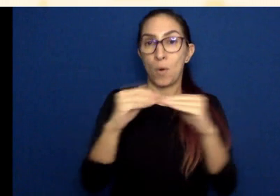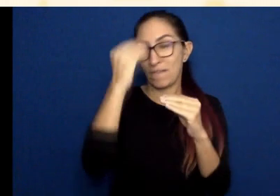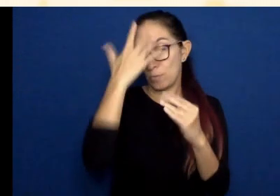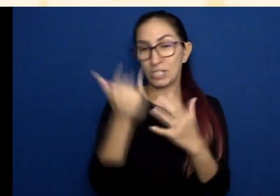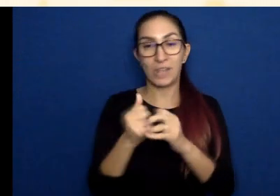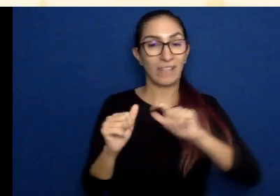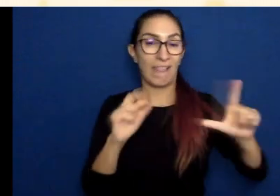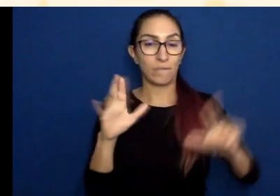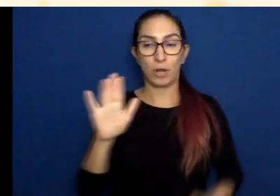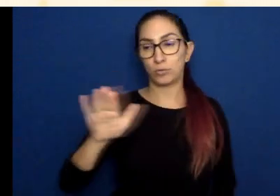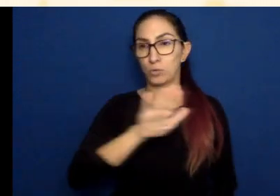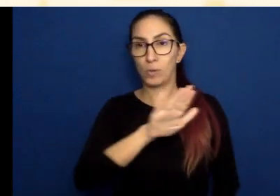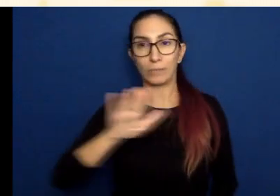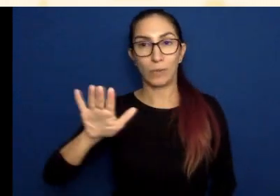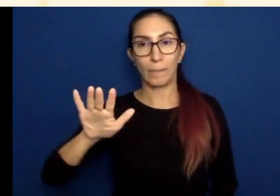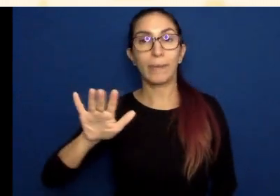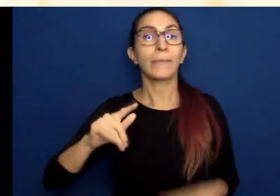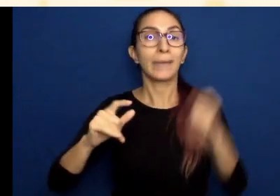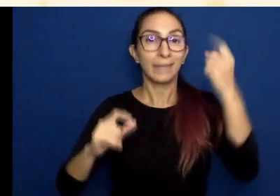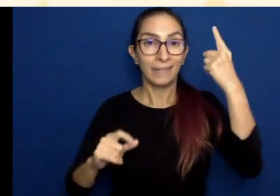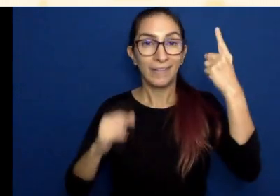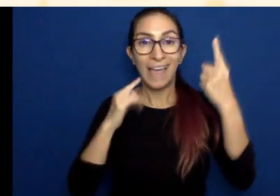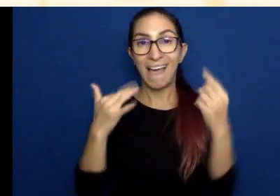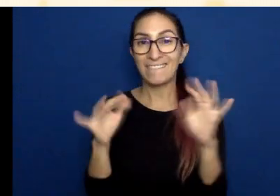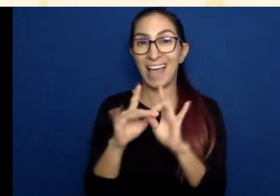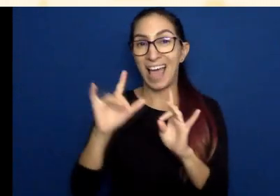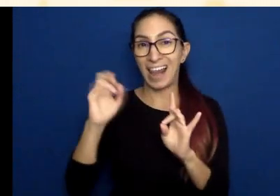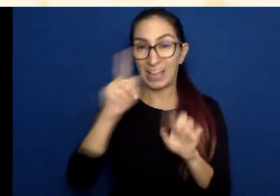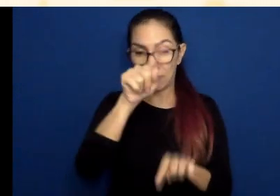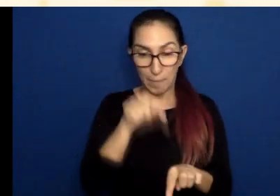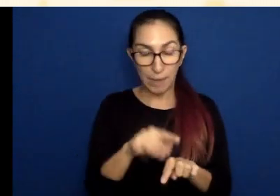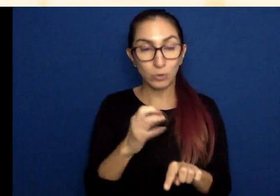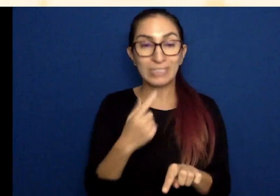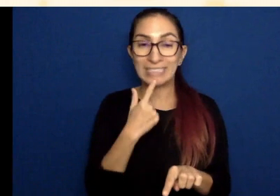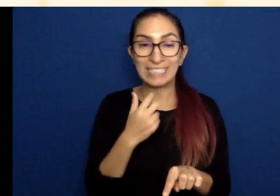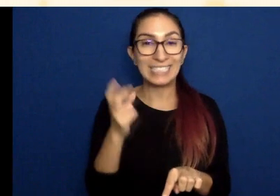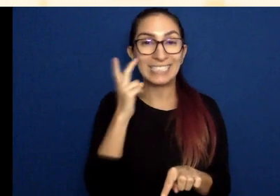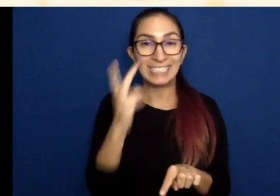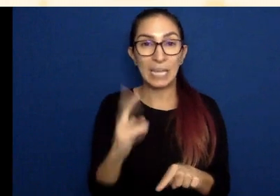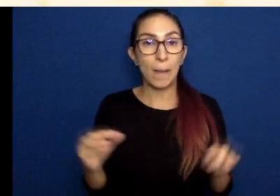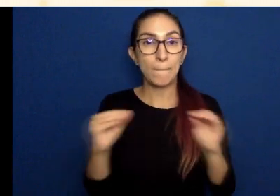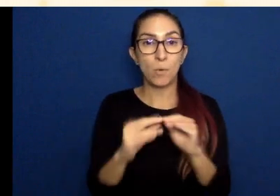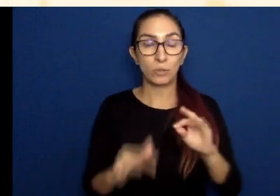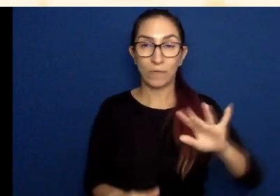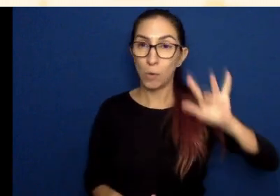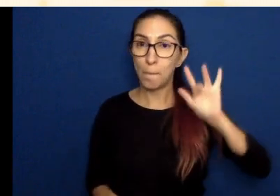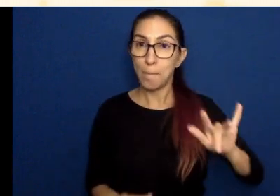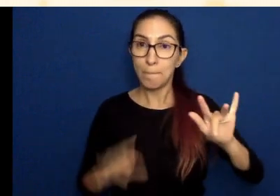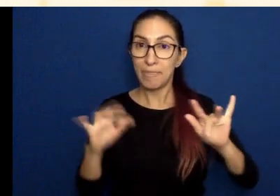But there is also a link at the bottom that says see more. And that same content, when you activate that link, is shown